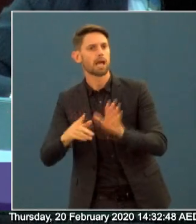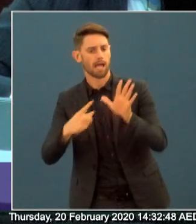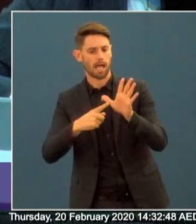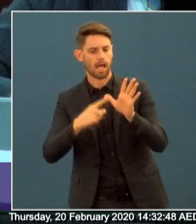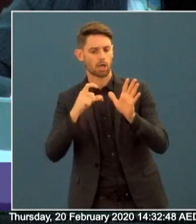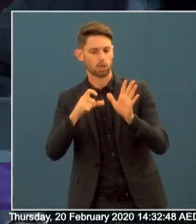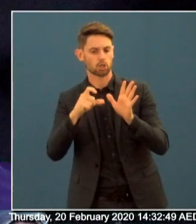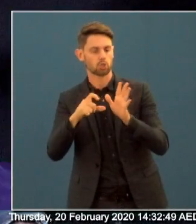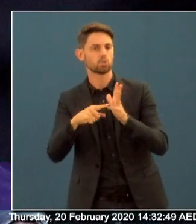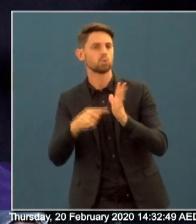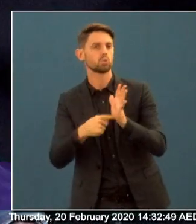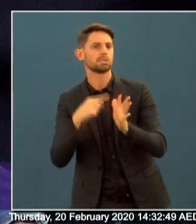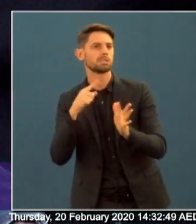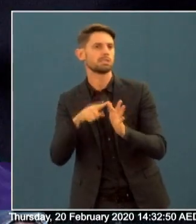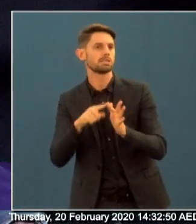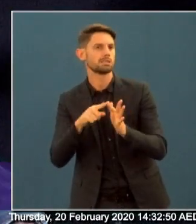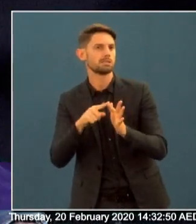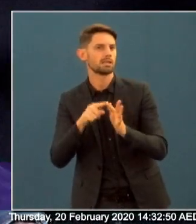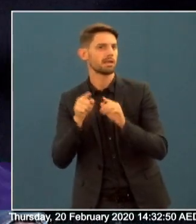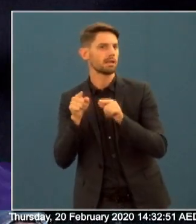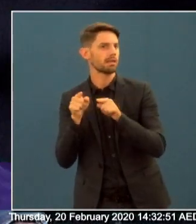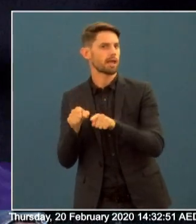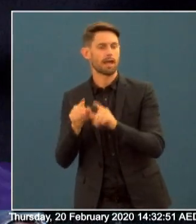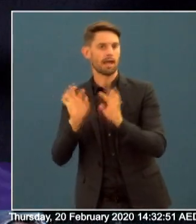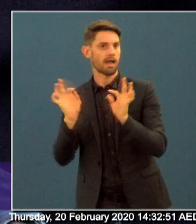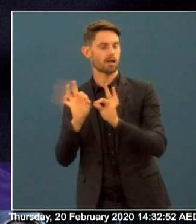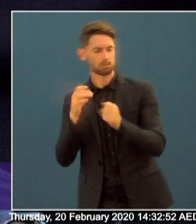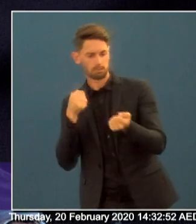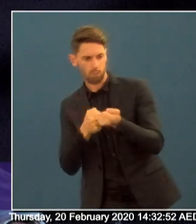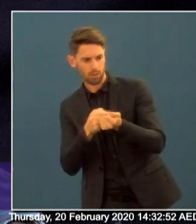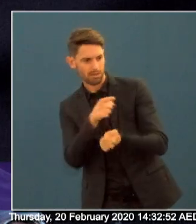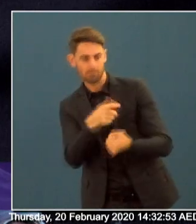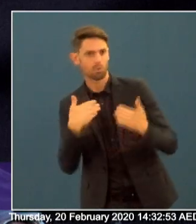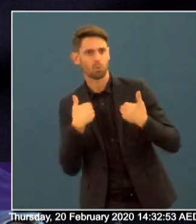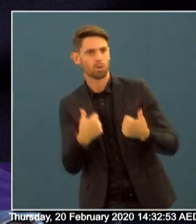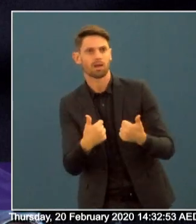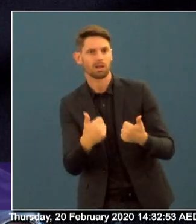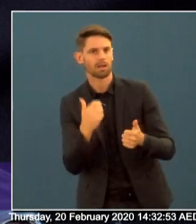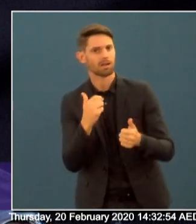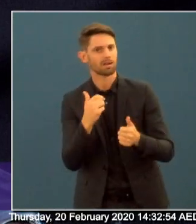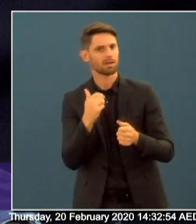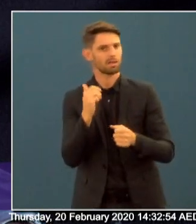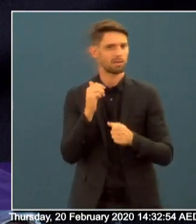But we shouldn't be spending that type of costs if the other mechanisms that you've talked about,